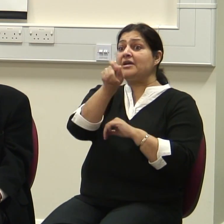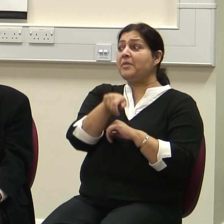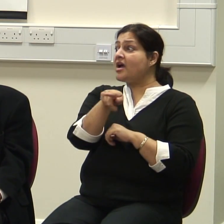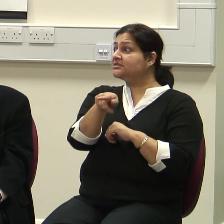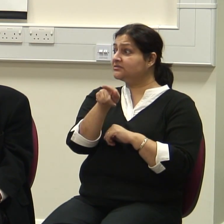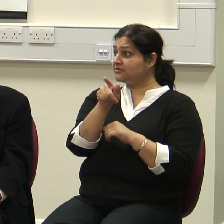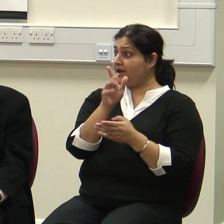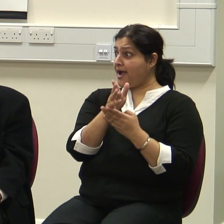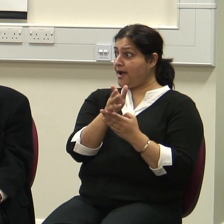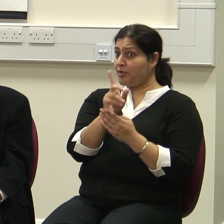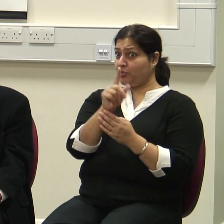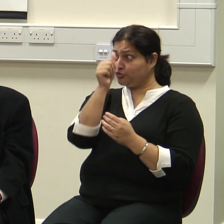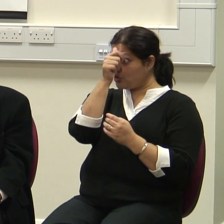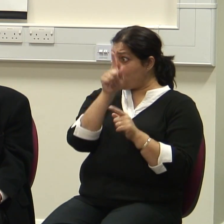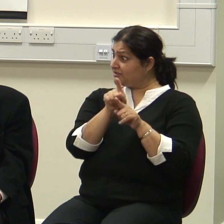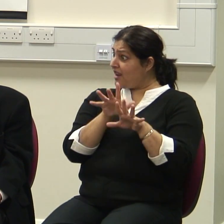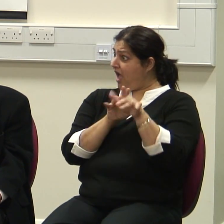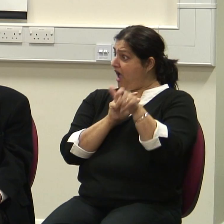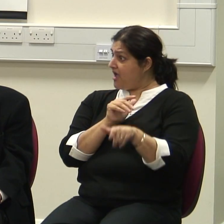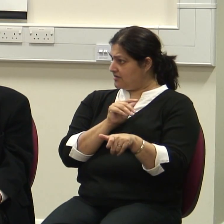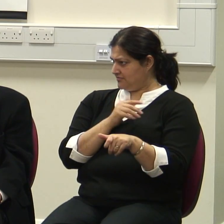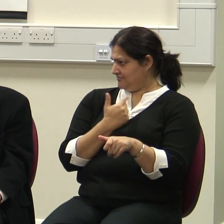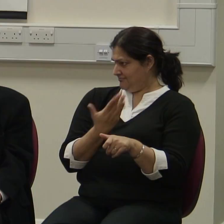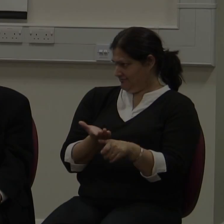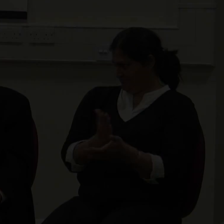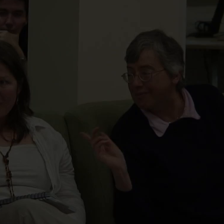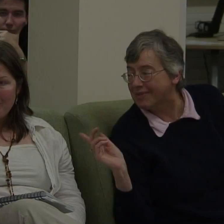know what kind of child you're going to have, I mean, biologically.